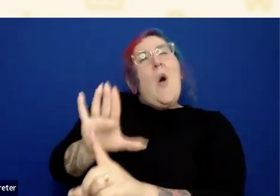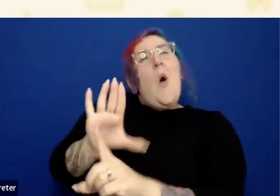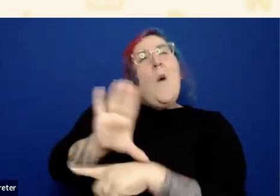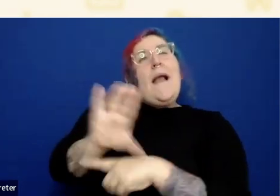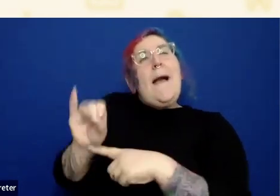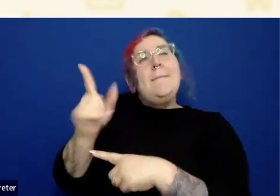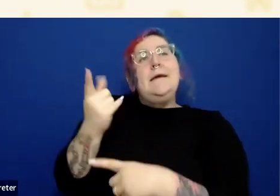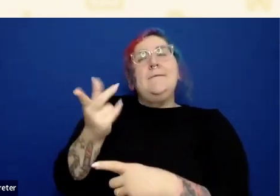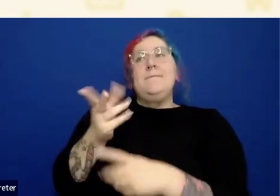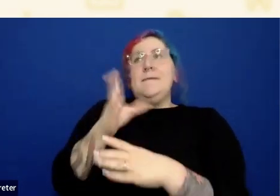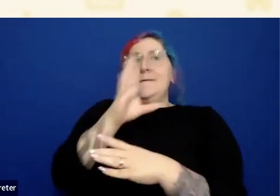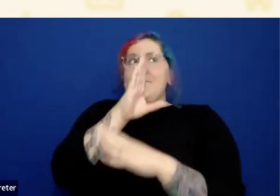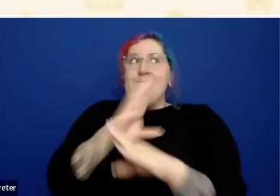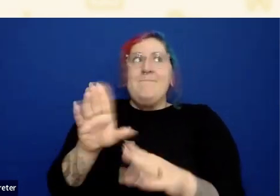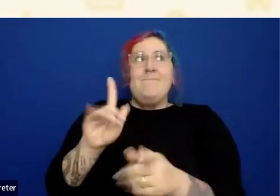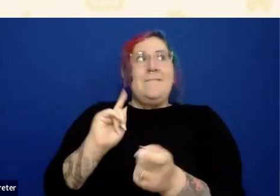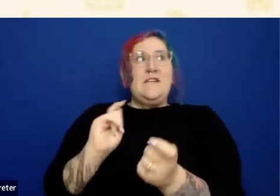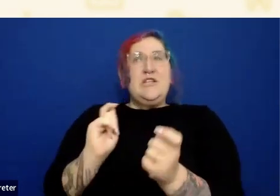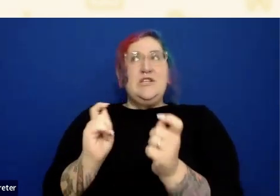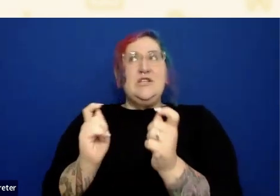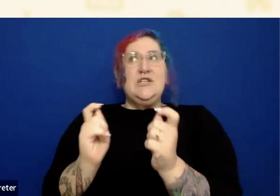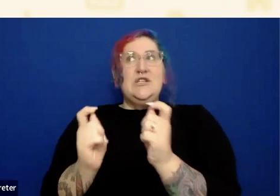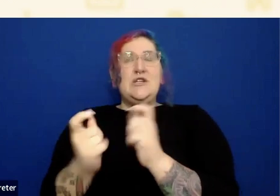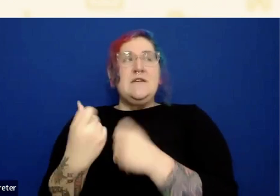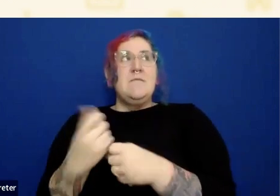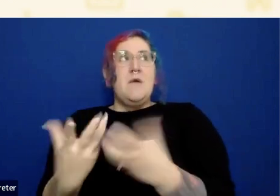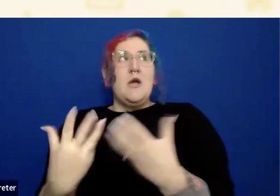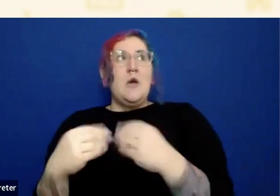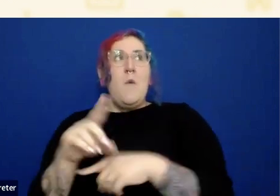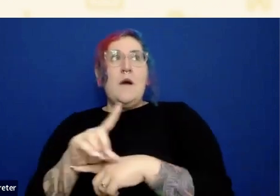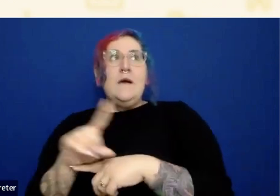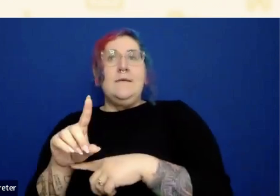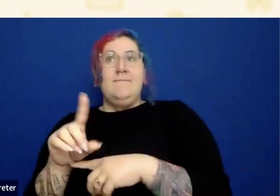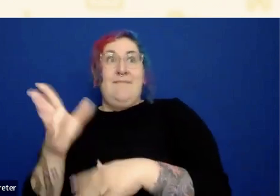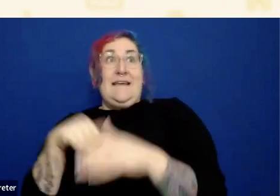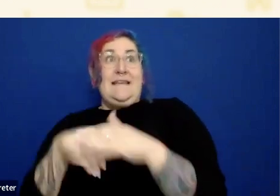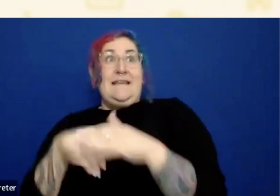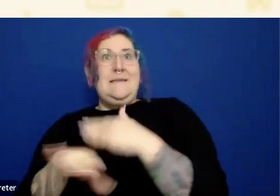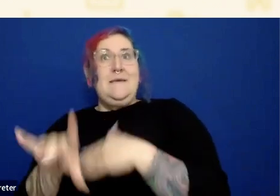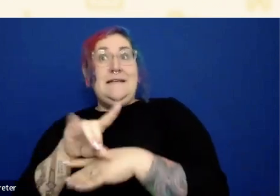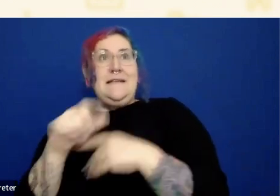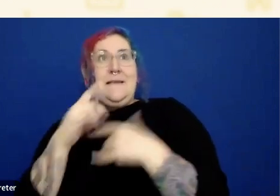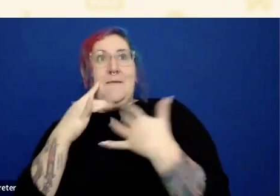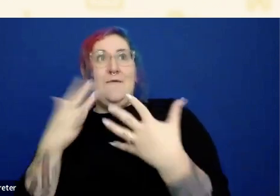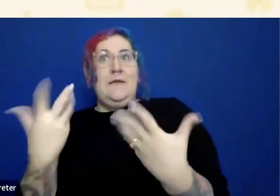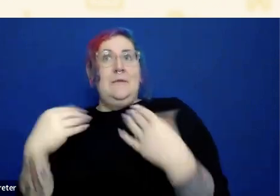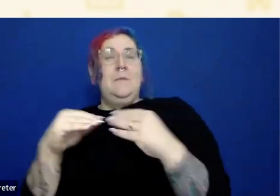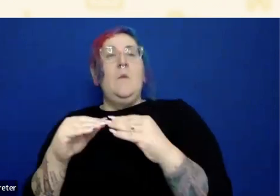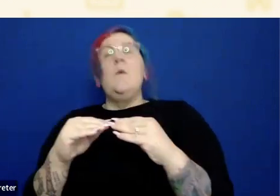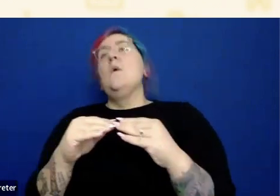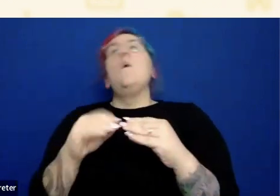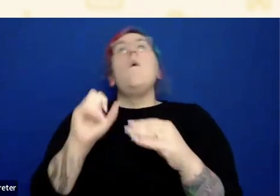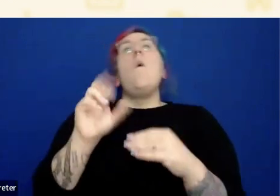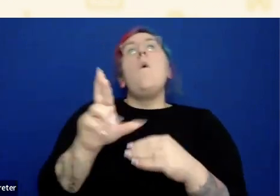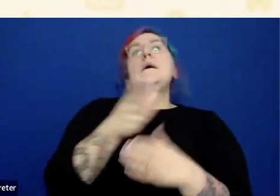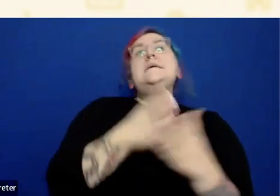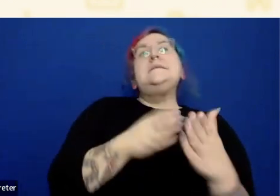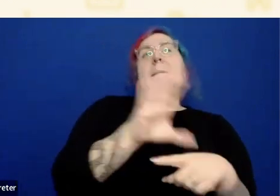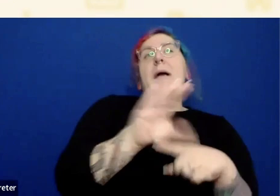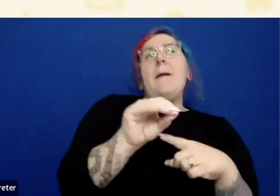Or small teams that don't have the same visibility as some of the larger companies doing their thing. So there's a lot of movement happening.